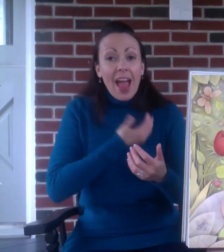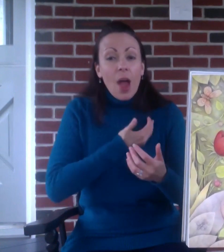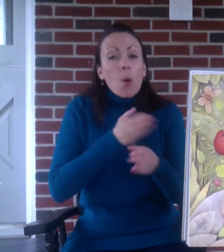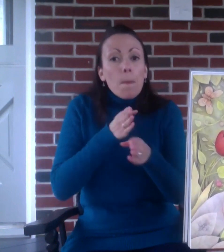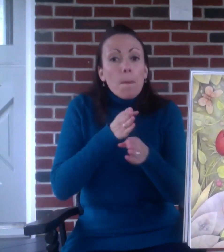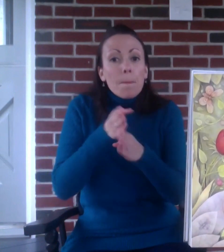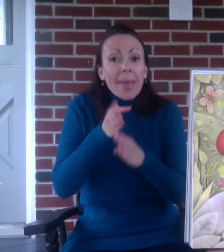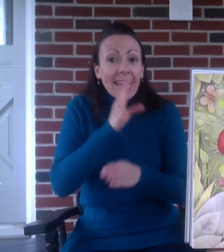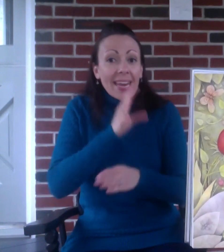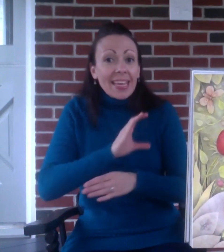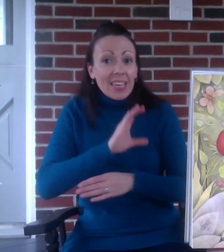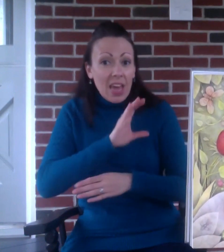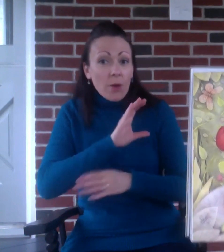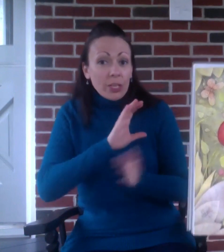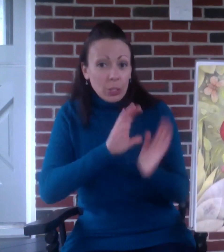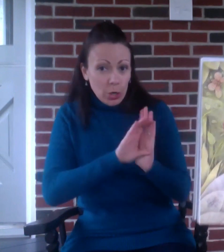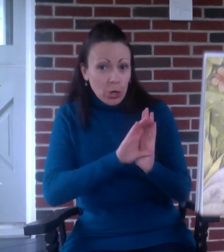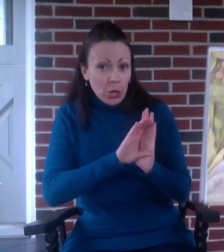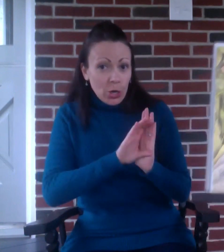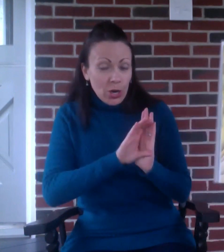It's one of my favorite pages of the whole book.